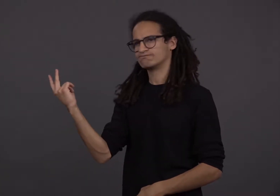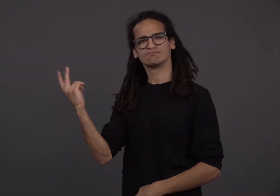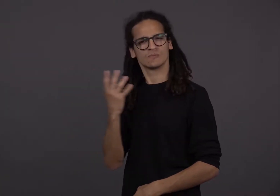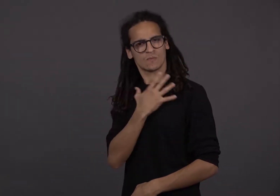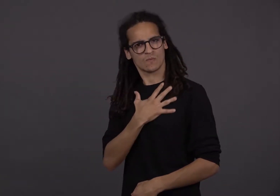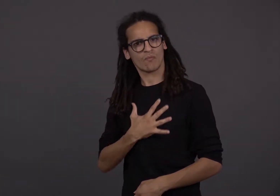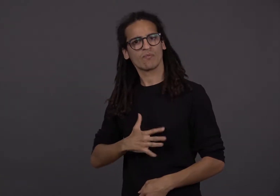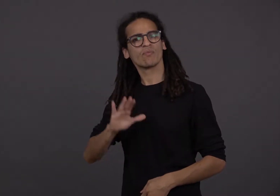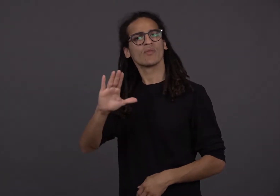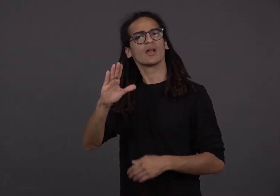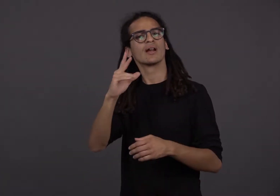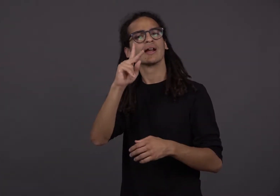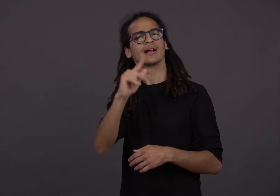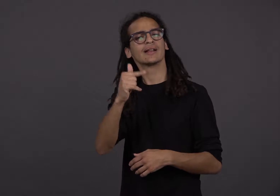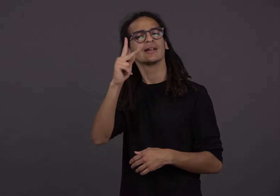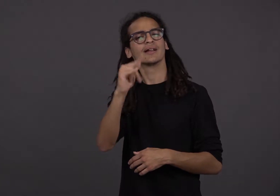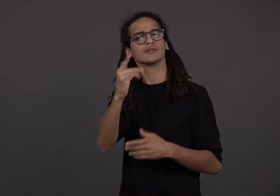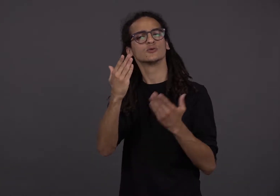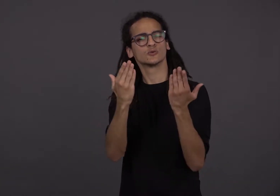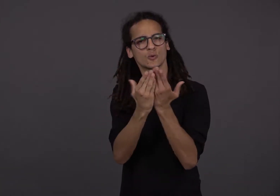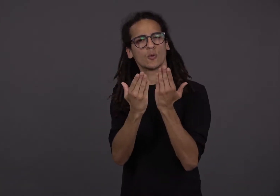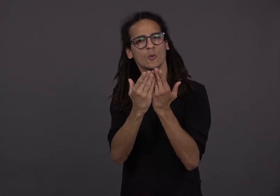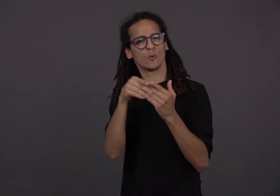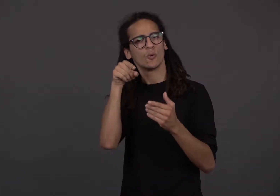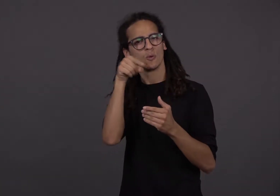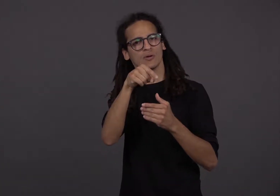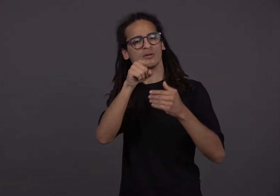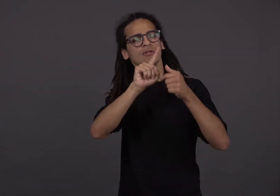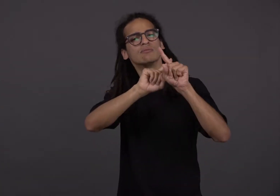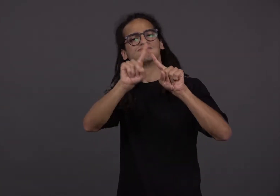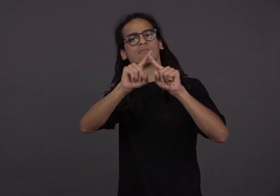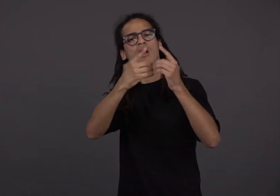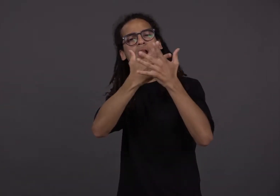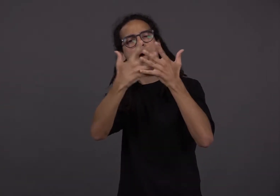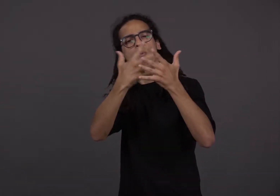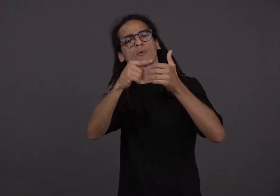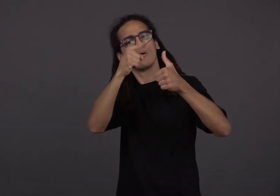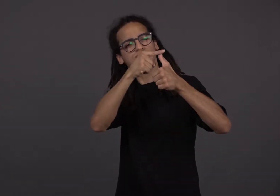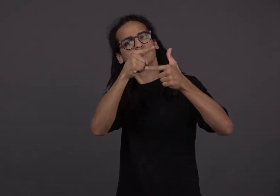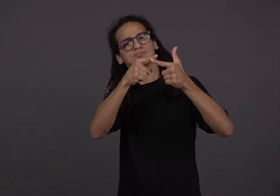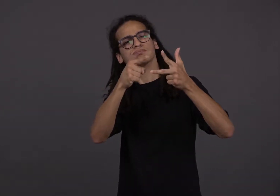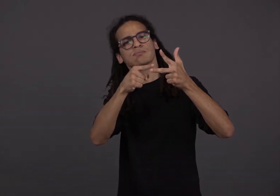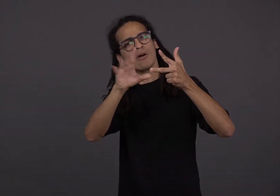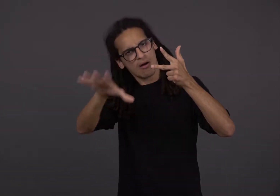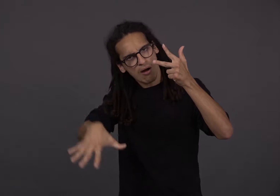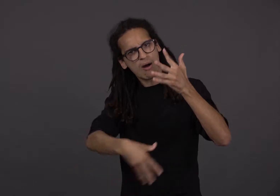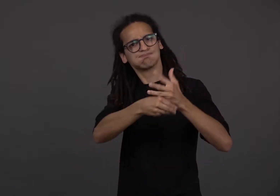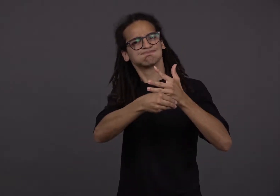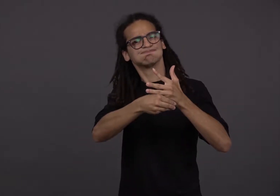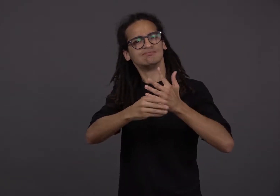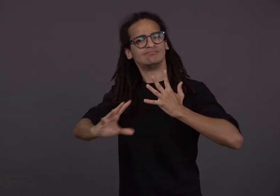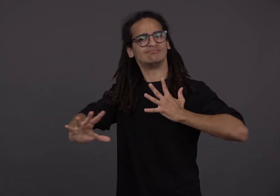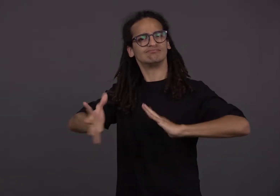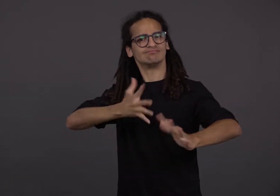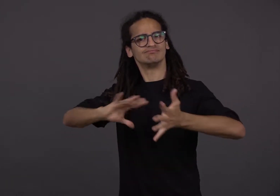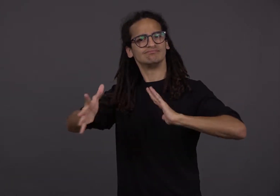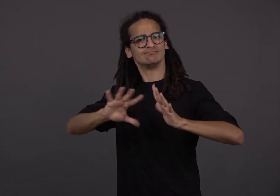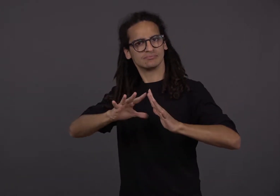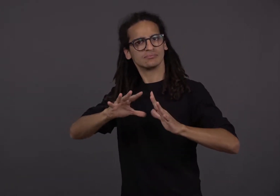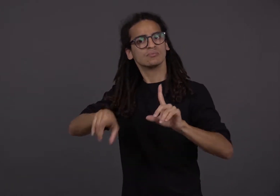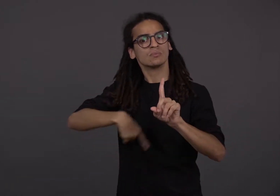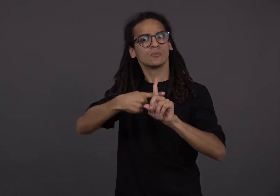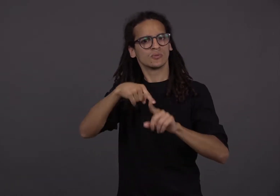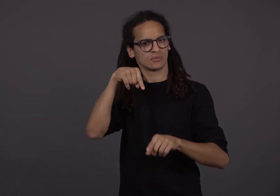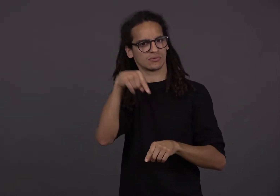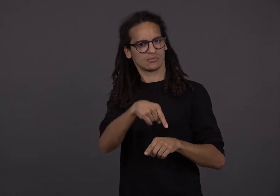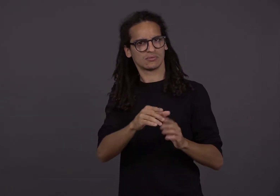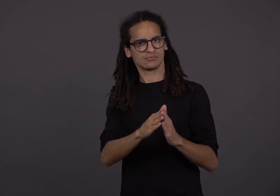will add sign language functionality to KitKit School,